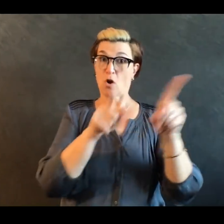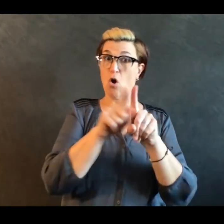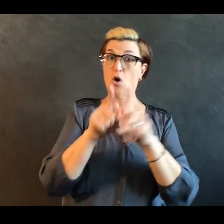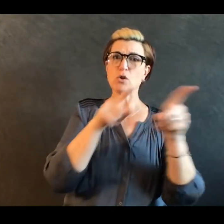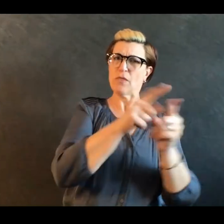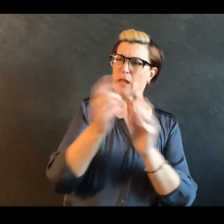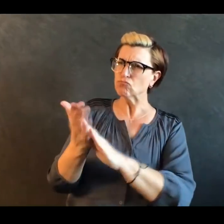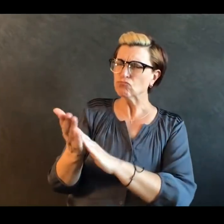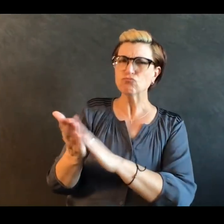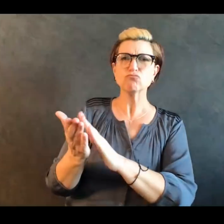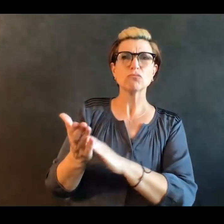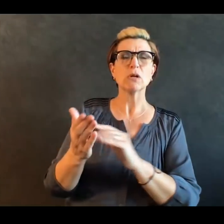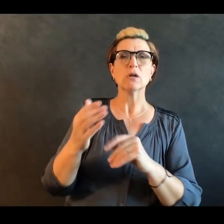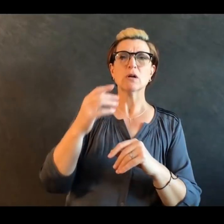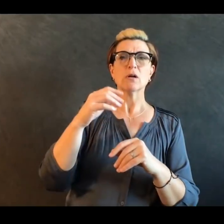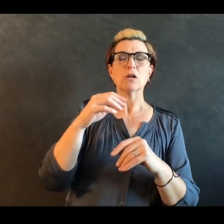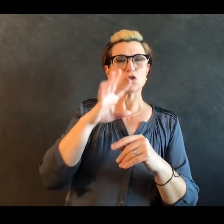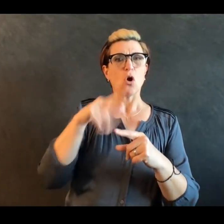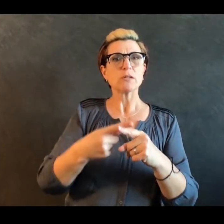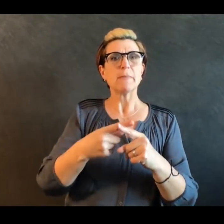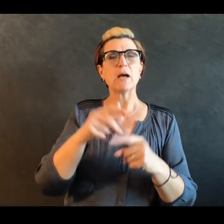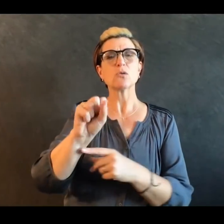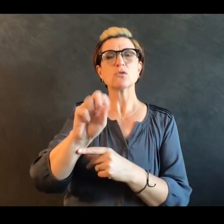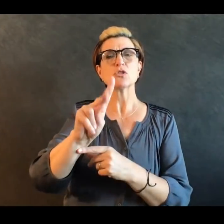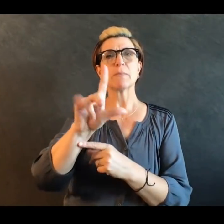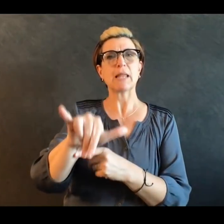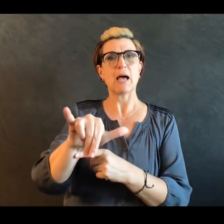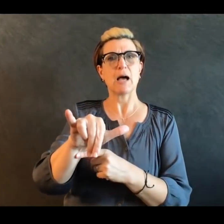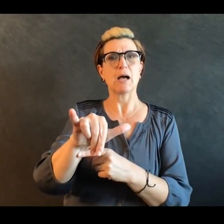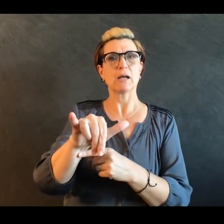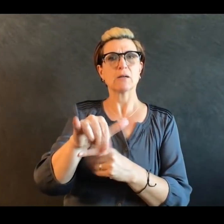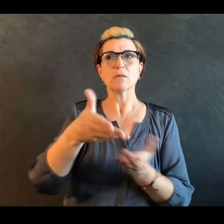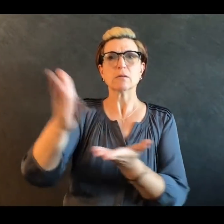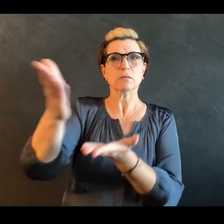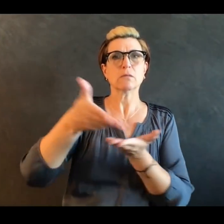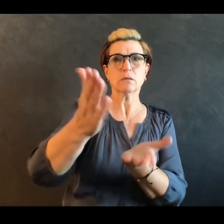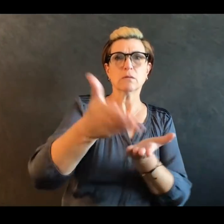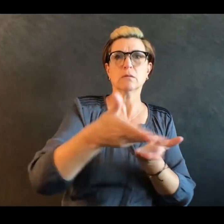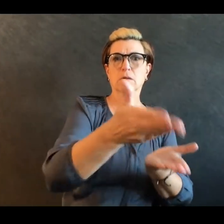strong supply chains and communications infrastructure we're talking about